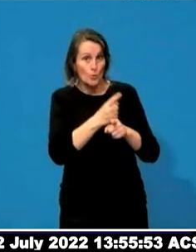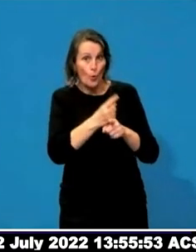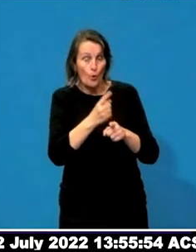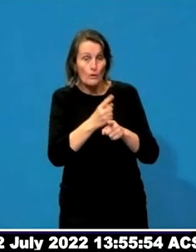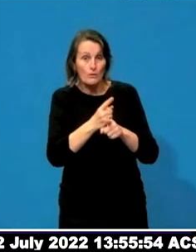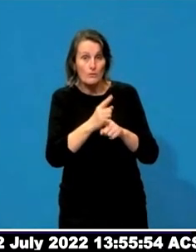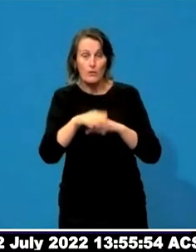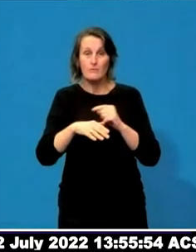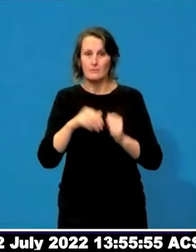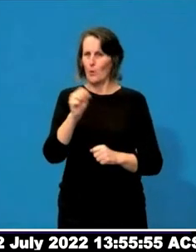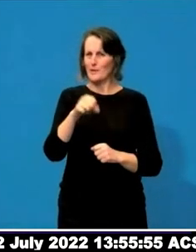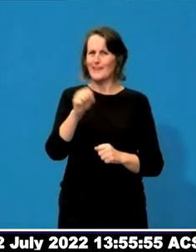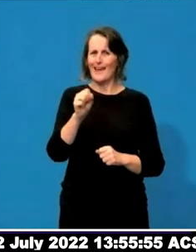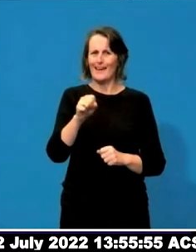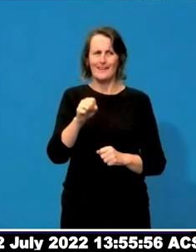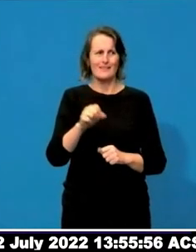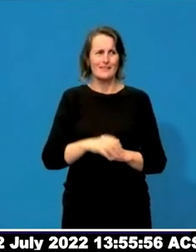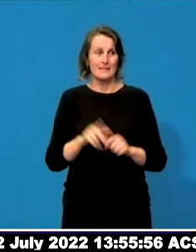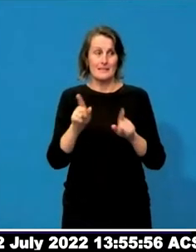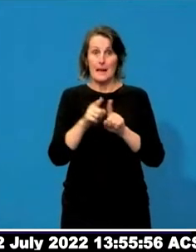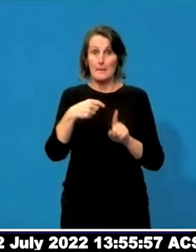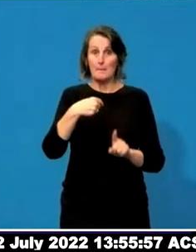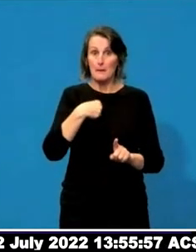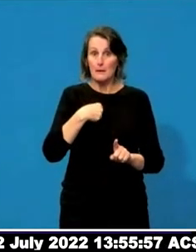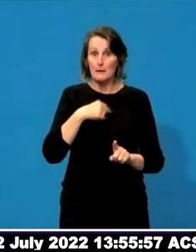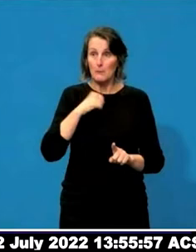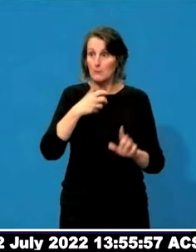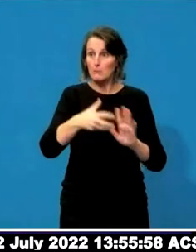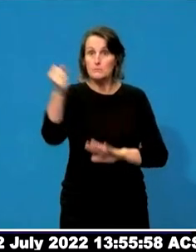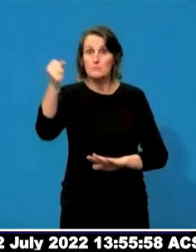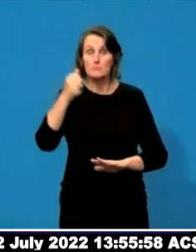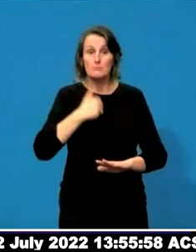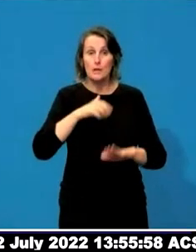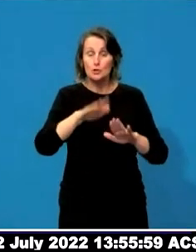Even me, I could be worried for my kids. Taken away.